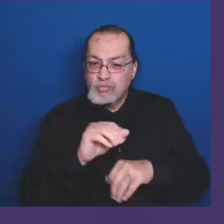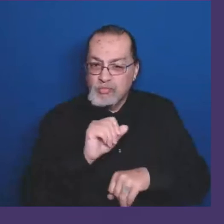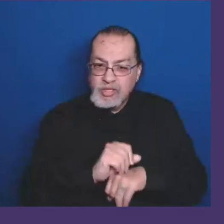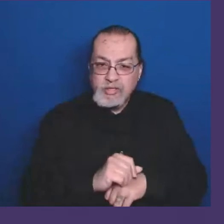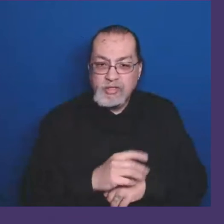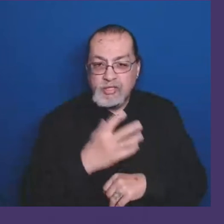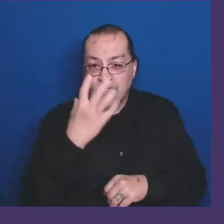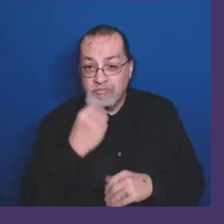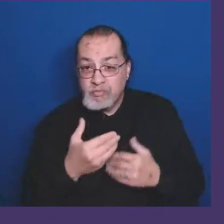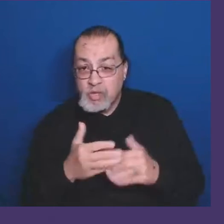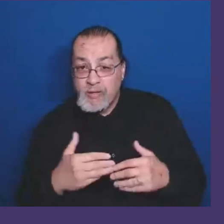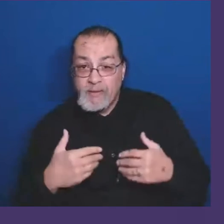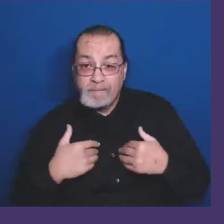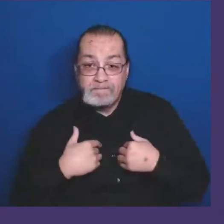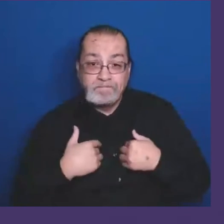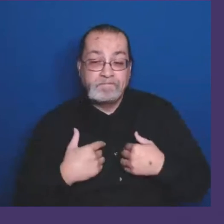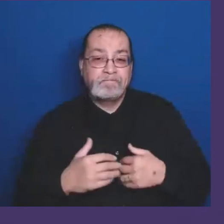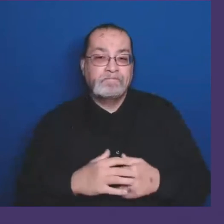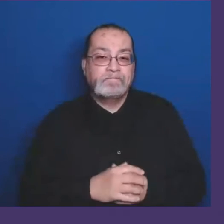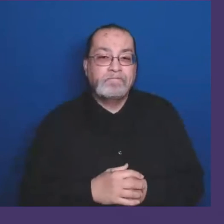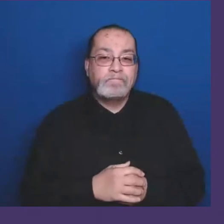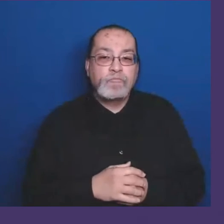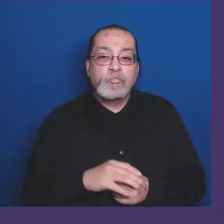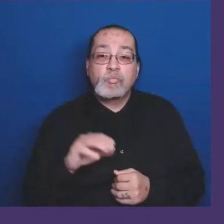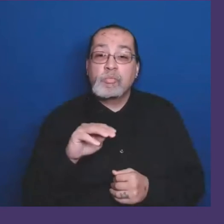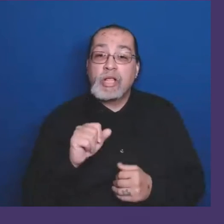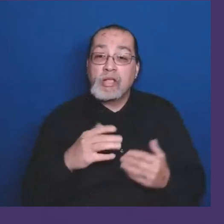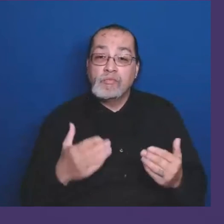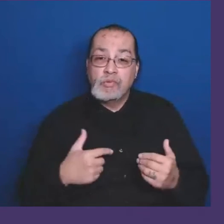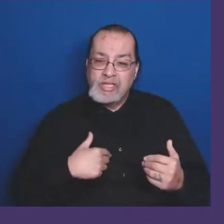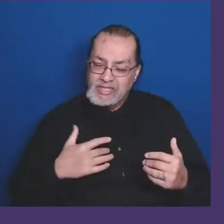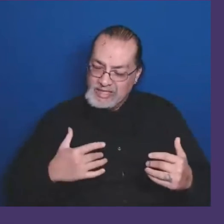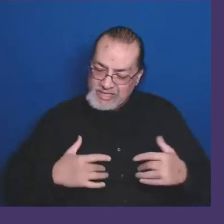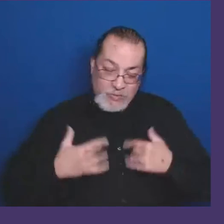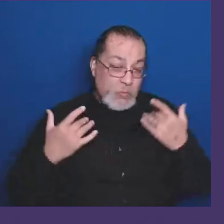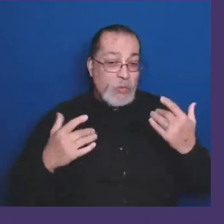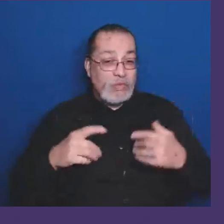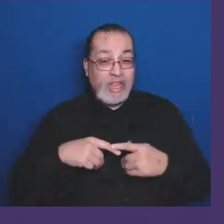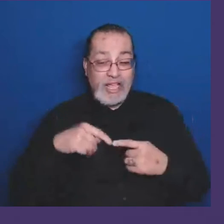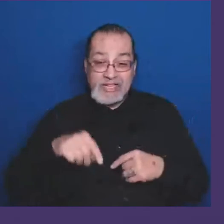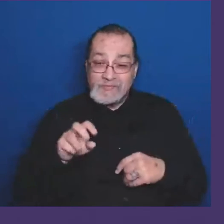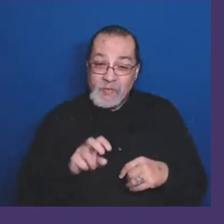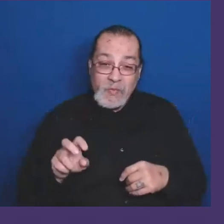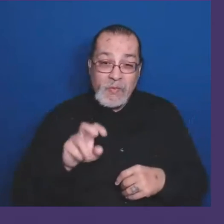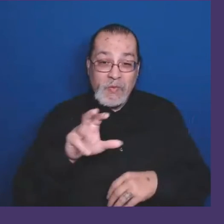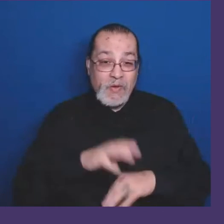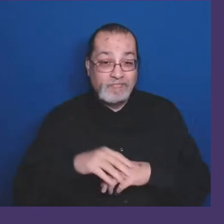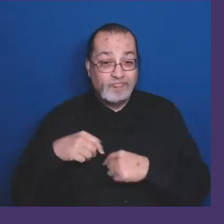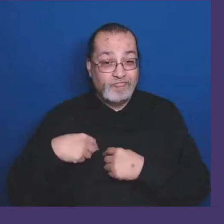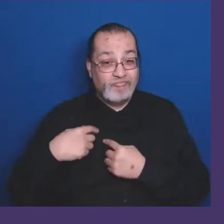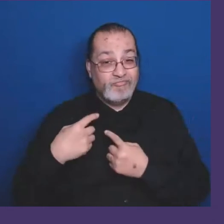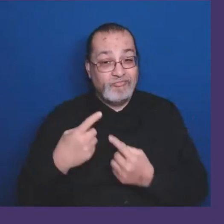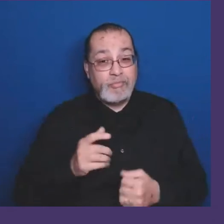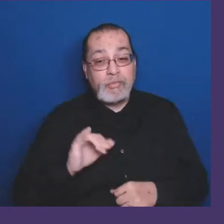Like I always say, we've come a long way, but we still have a lot more to do,